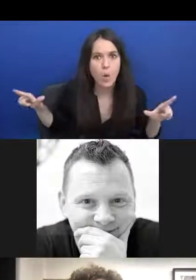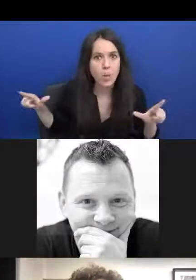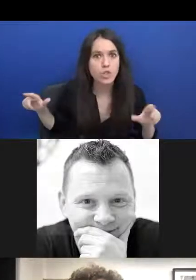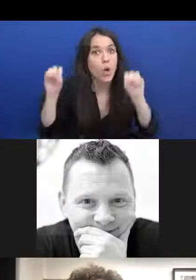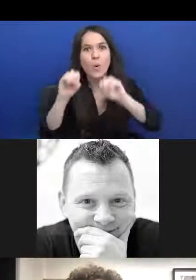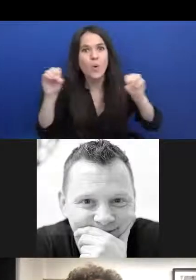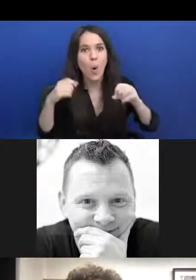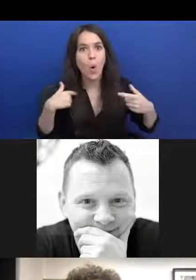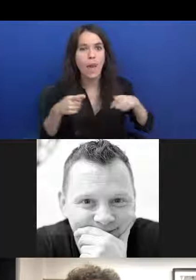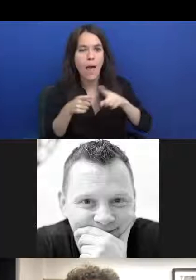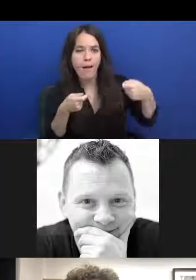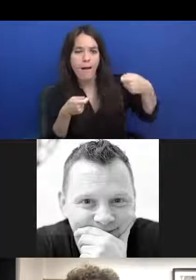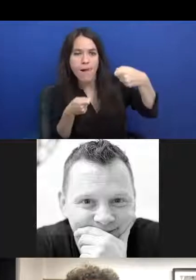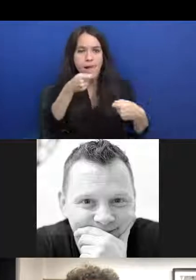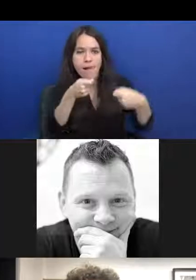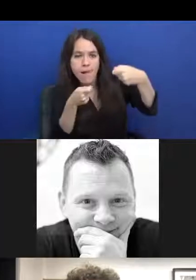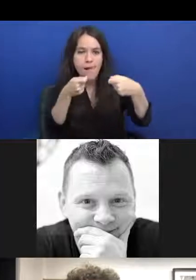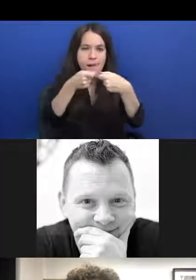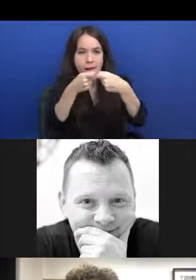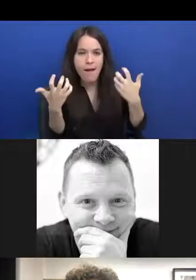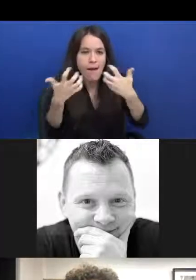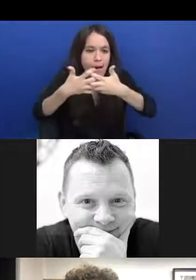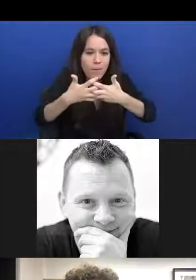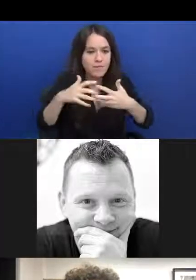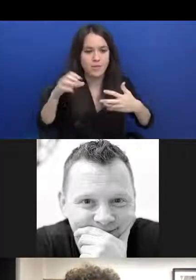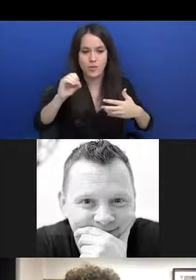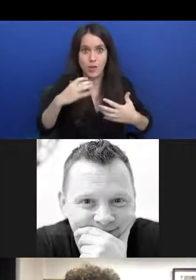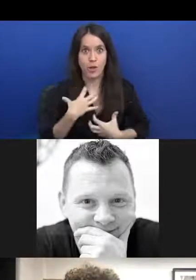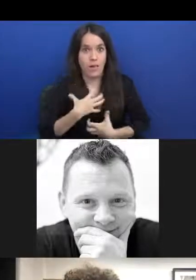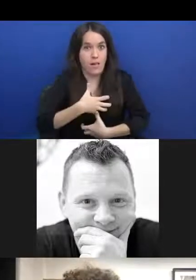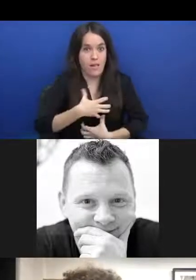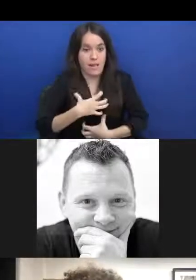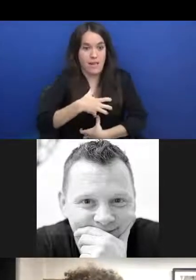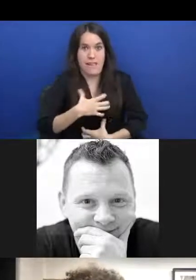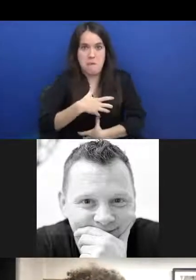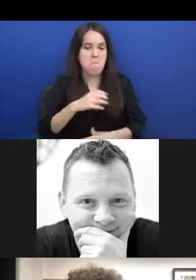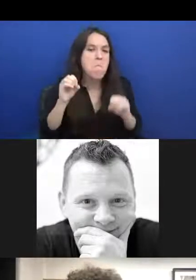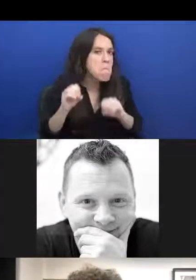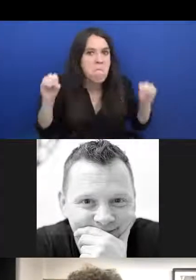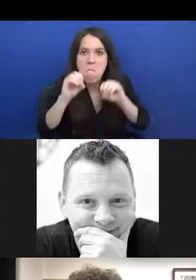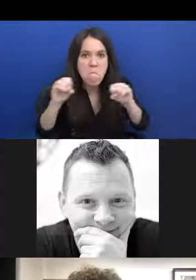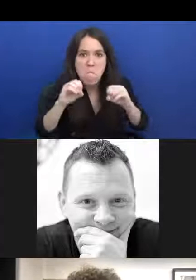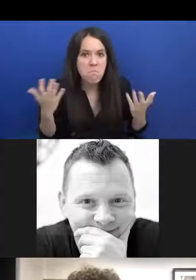it's a common mode of conversation at Warruwi and it's the norm for husband and wife Richard and Nancy who are pictured here